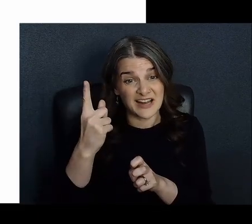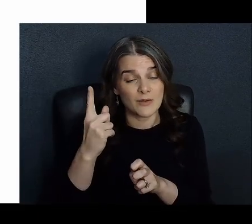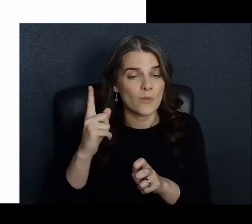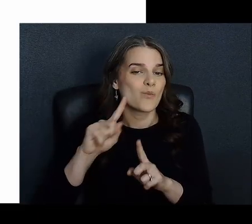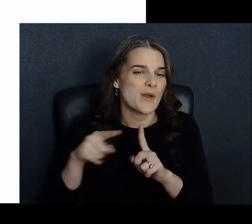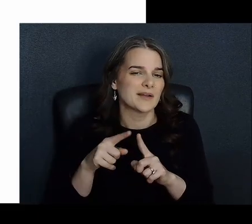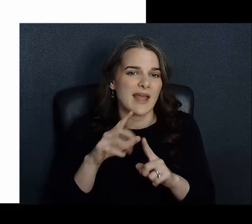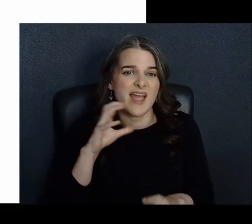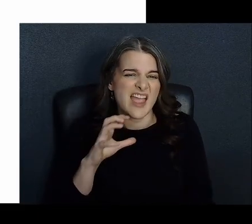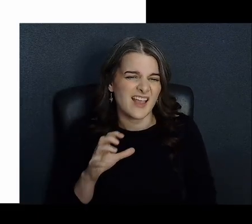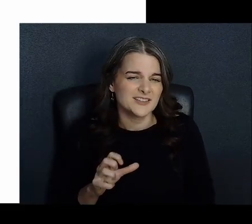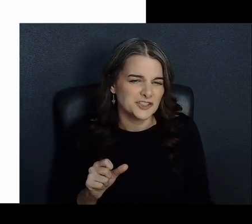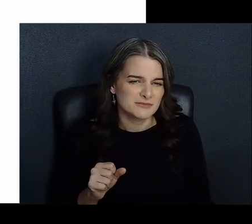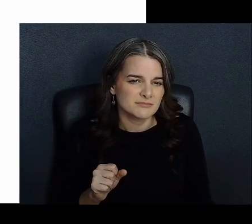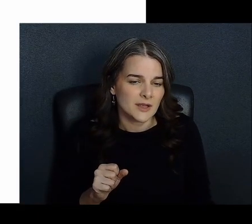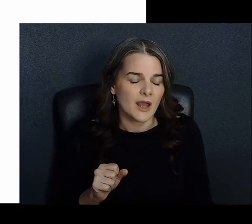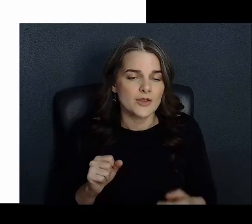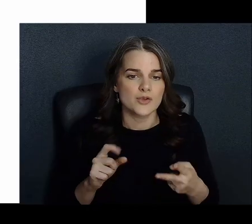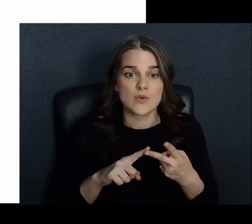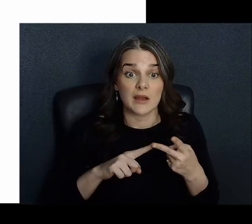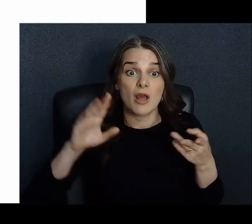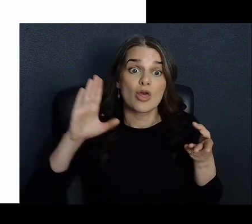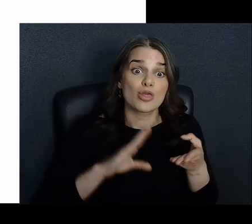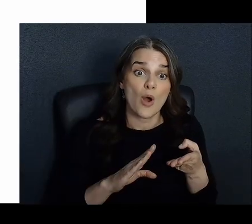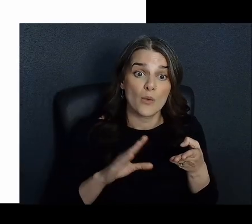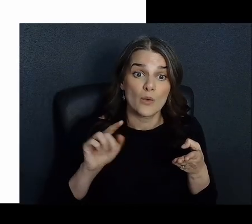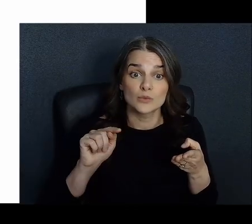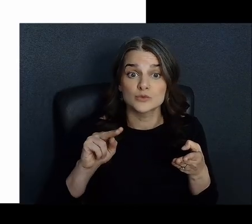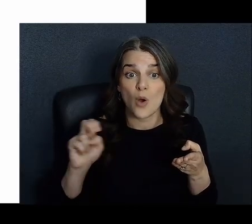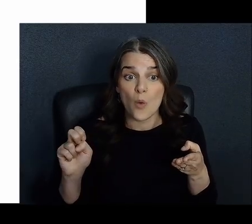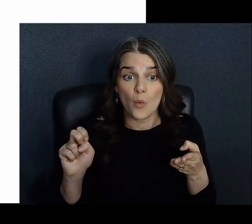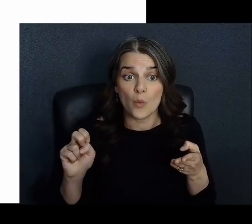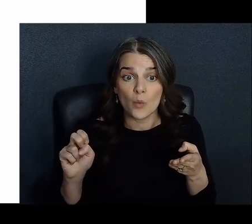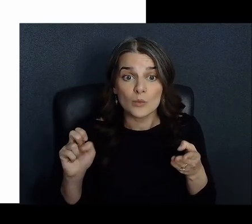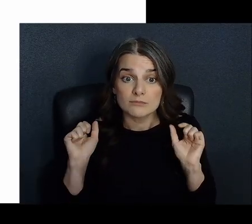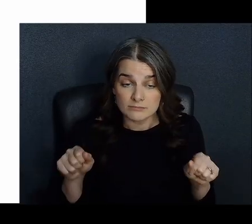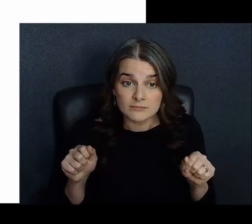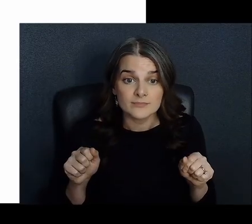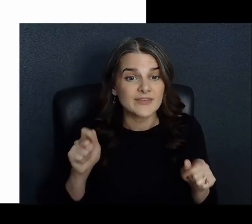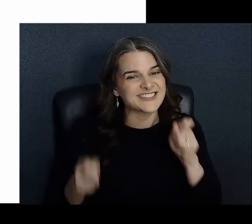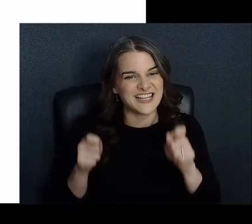So you can lower the tone of it. You can also change the rate of speed that it's read aloud.